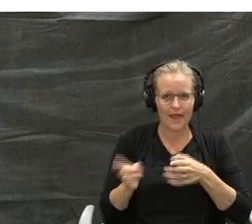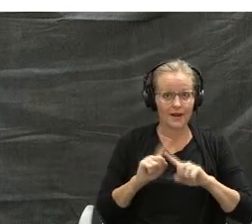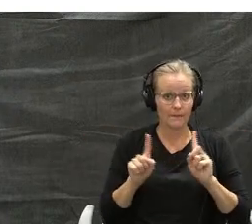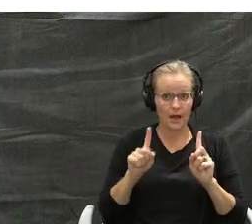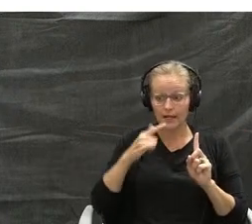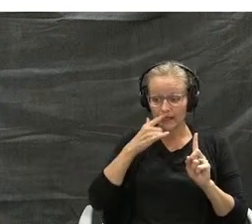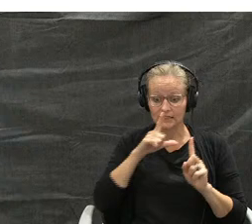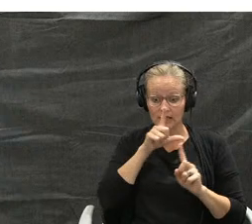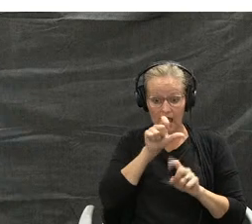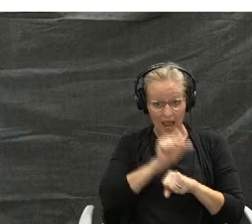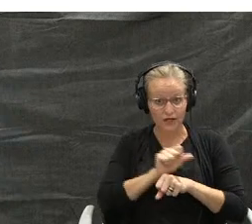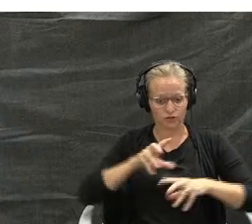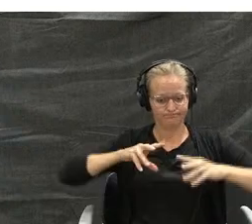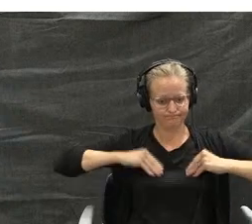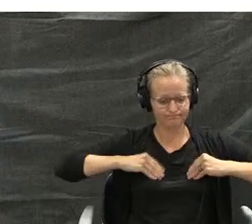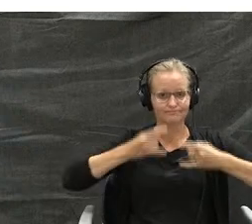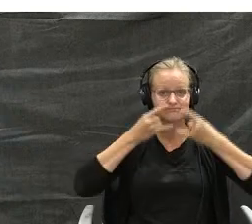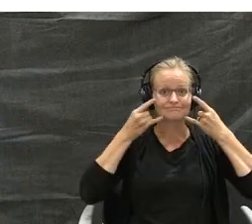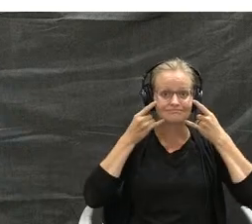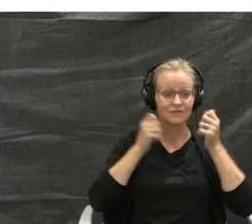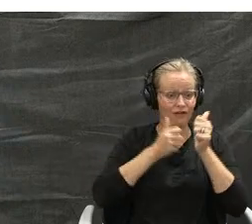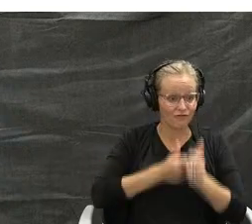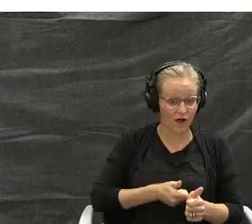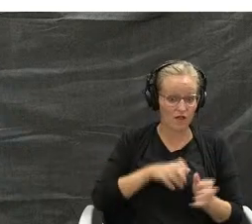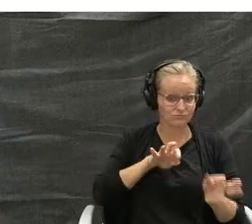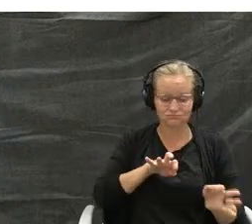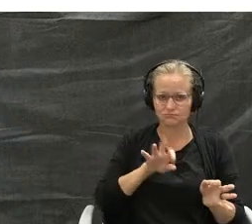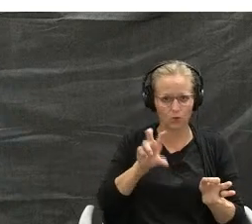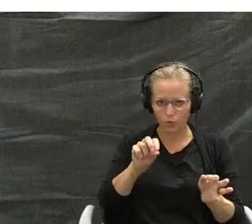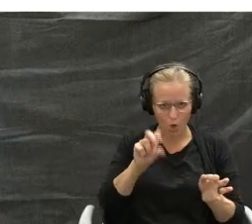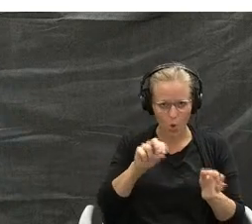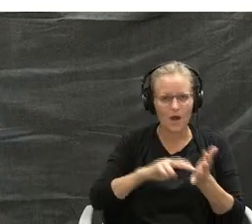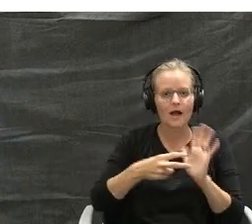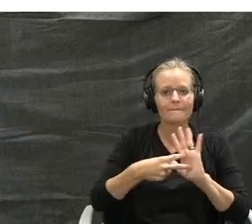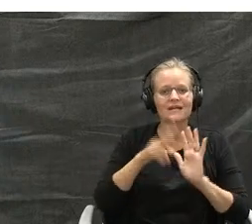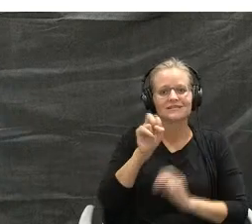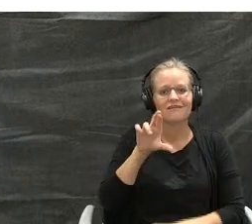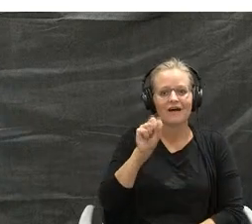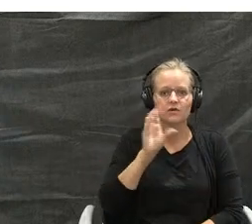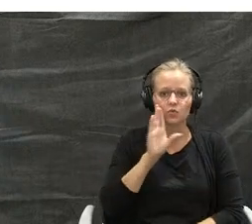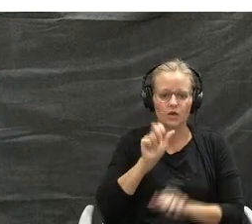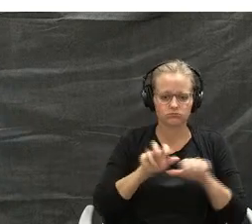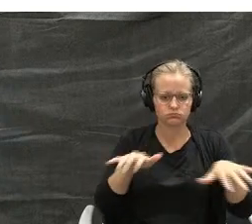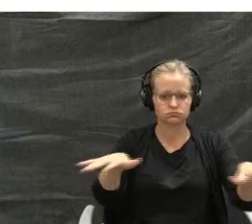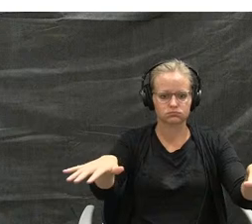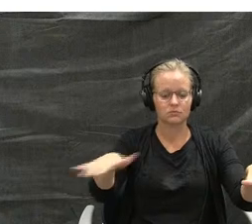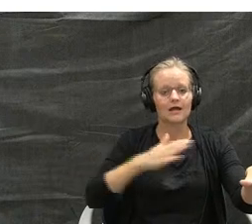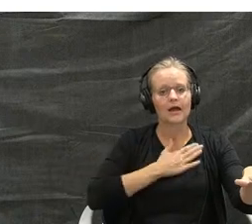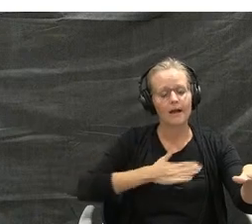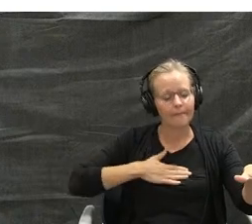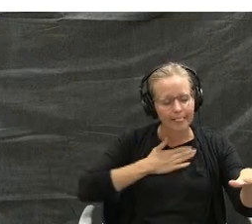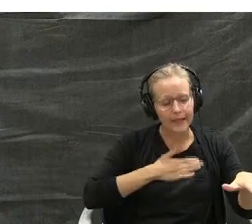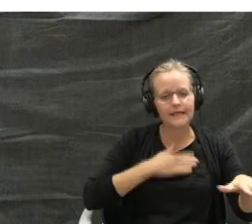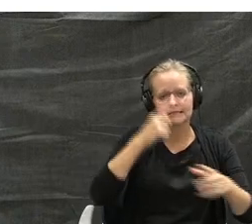therefore risk the spread of the virus. Please consider full remote learning until a vaccine is available and then return to